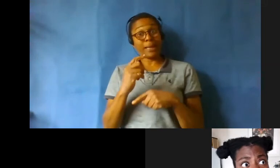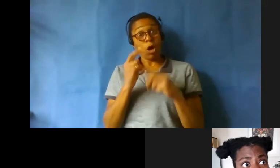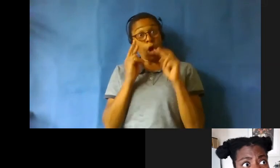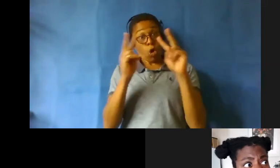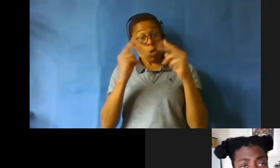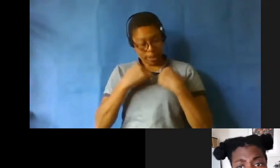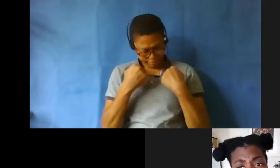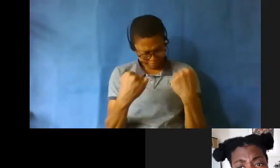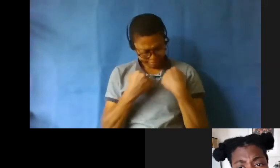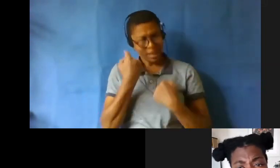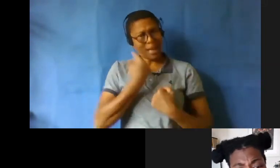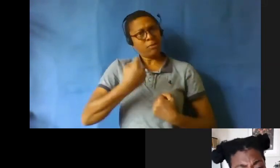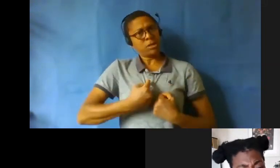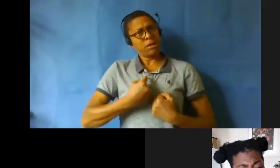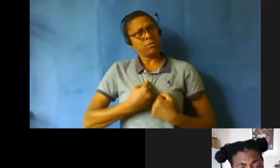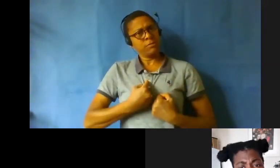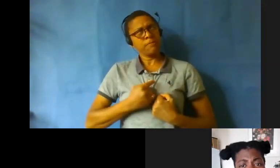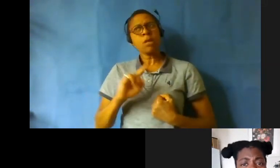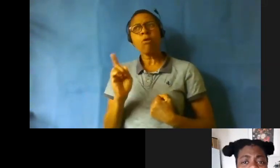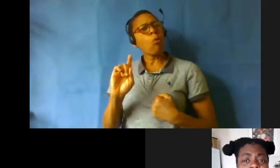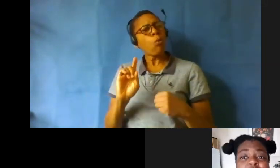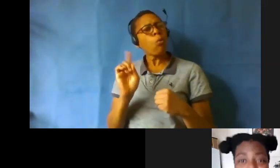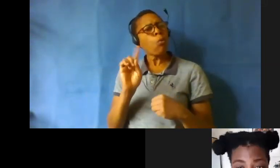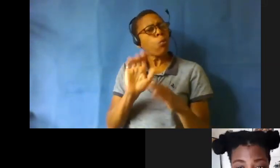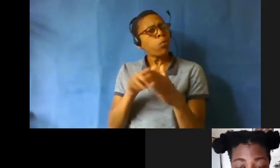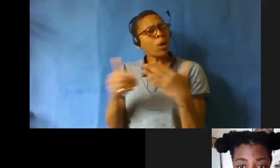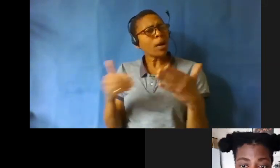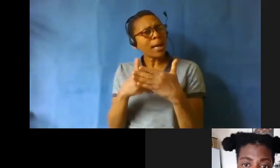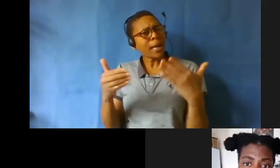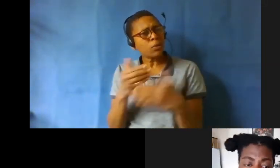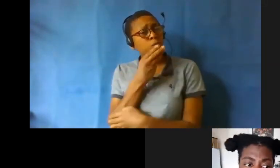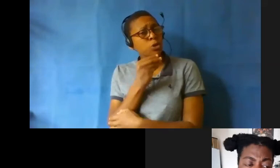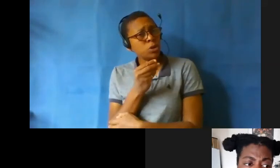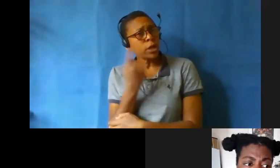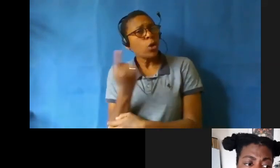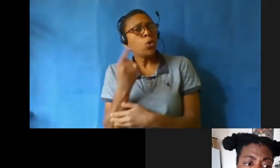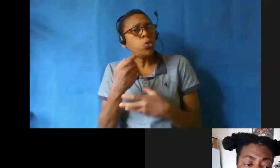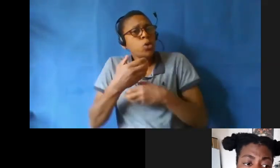academic arenas, who is the gatekeeper of knowledge and when it comes to